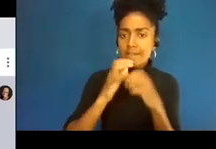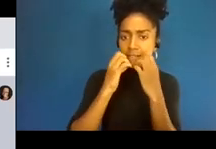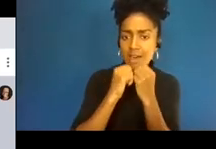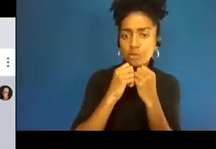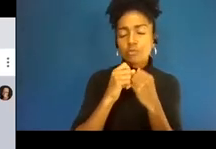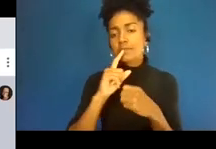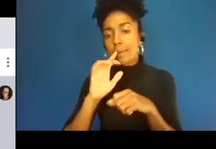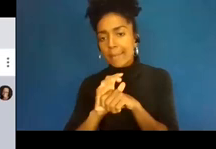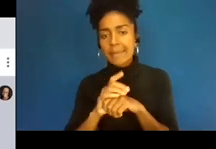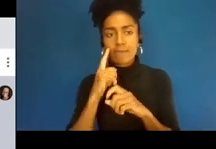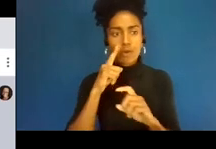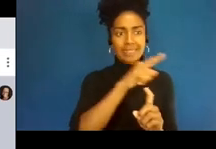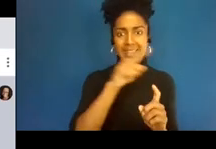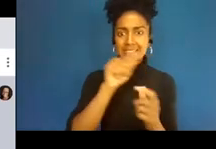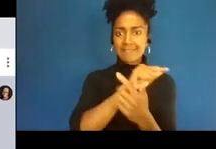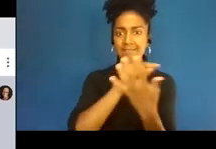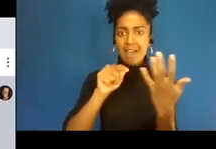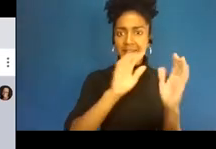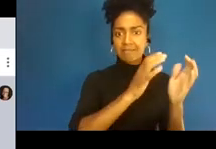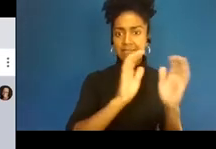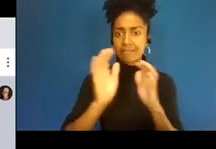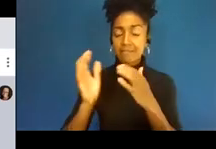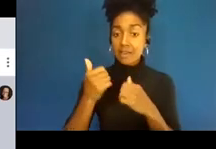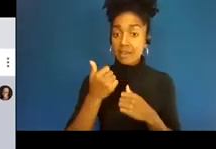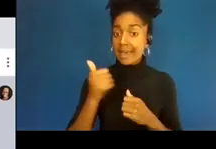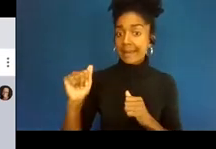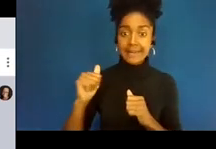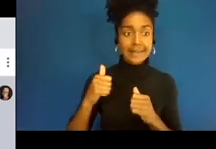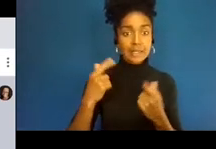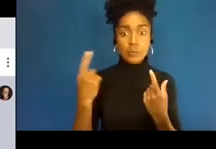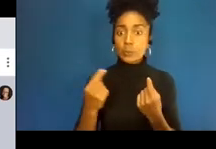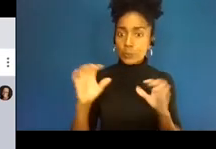Are there any steps that you have already taken or steps that you plan to take